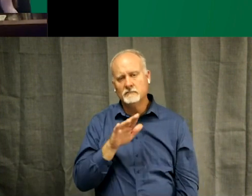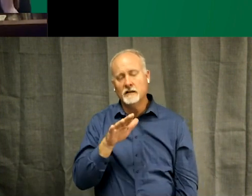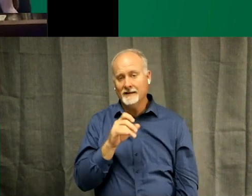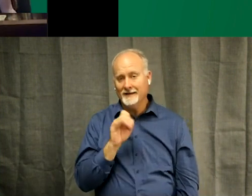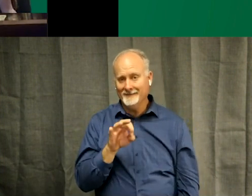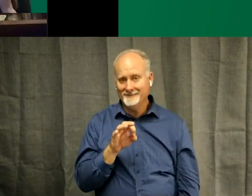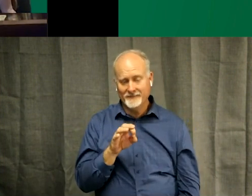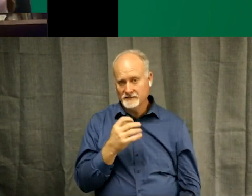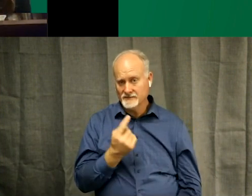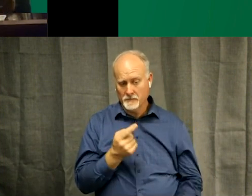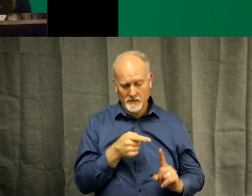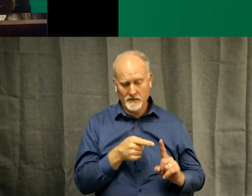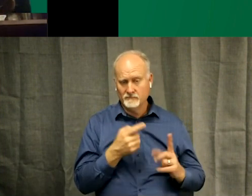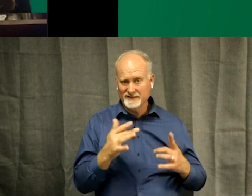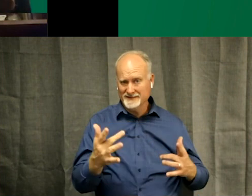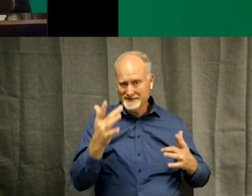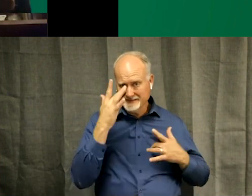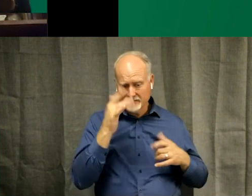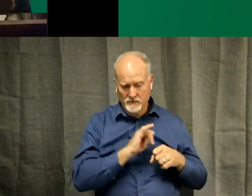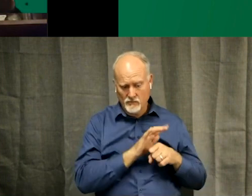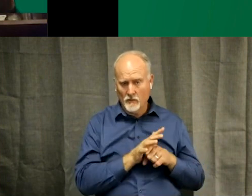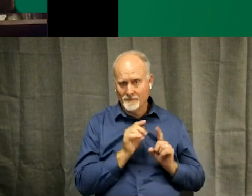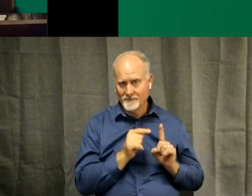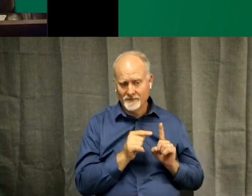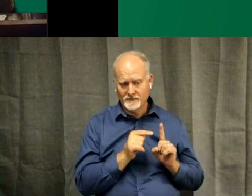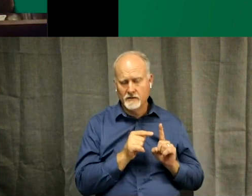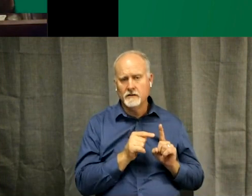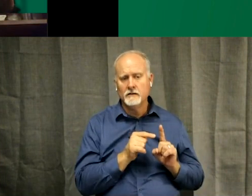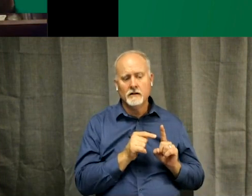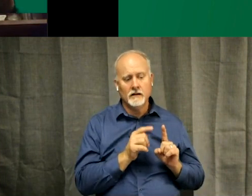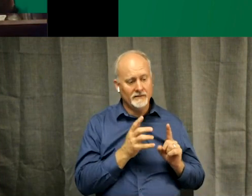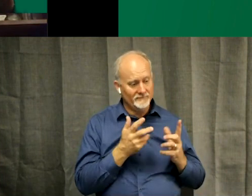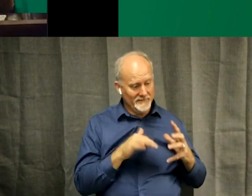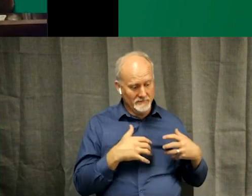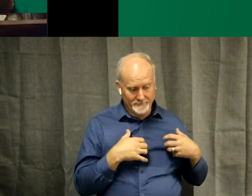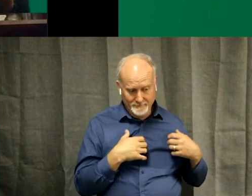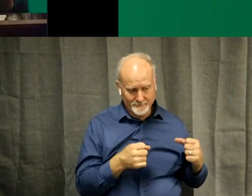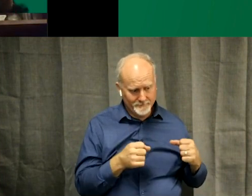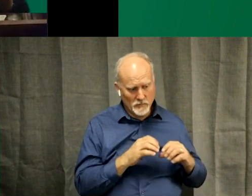or someone has contracted the illness and they become asymptomatic and they've been in isolation